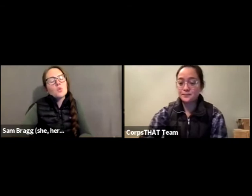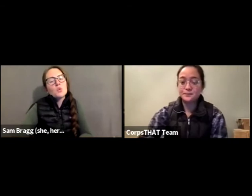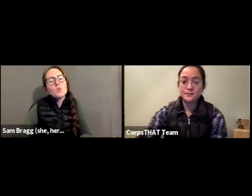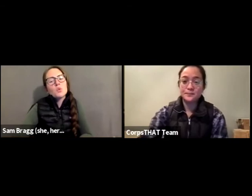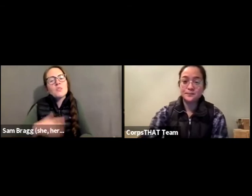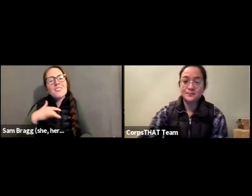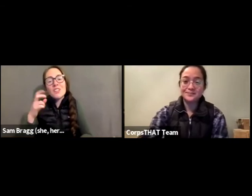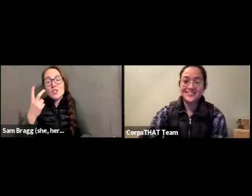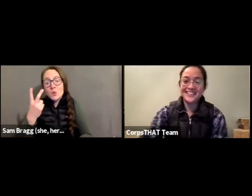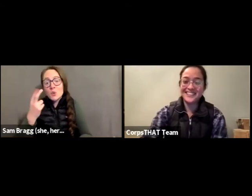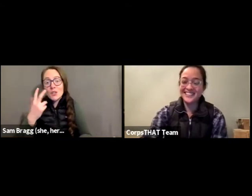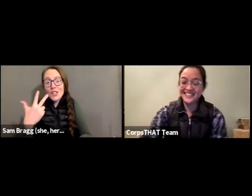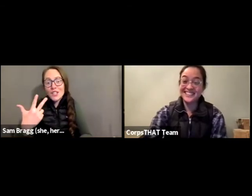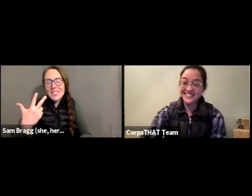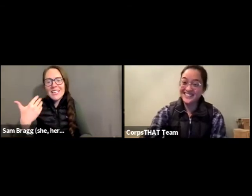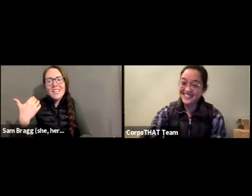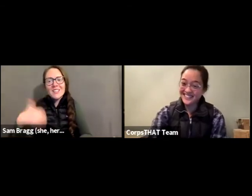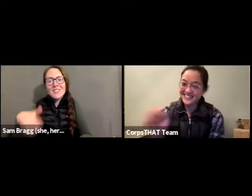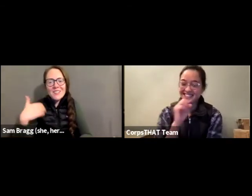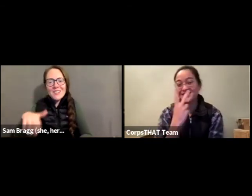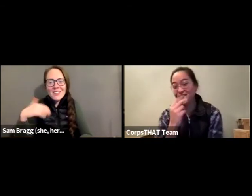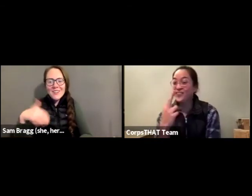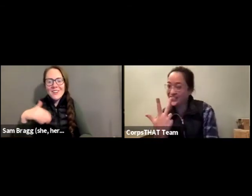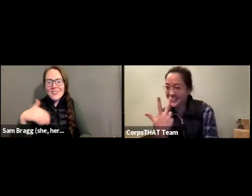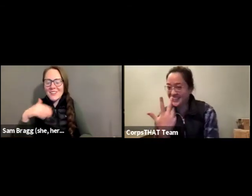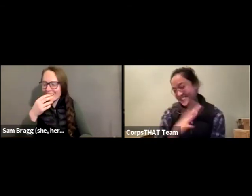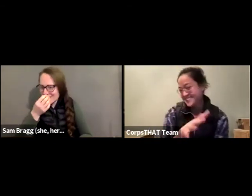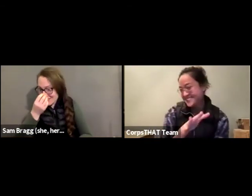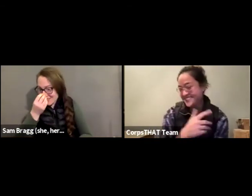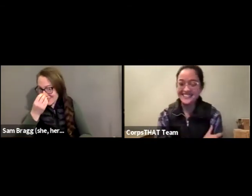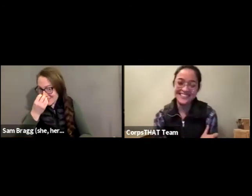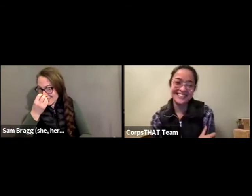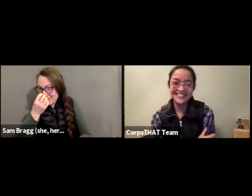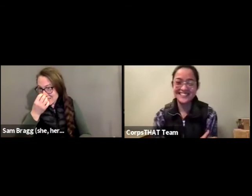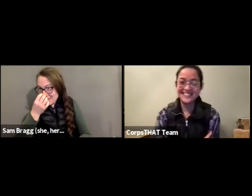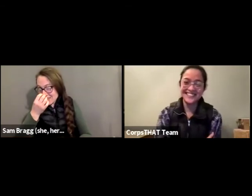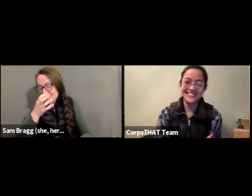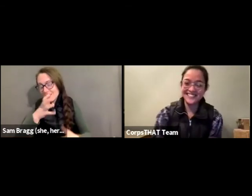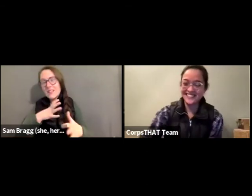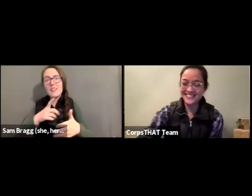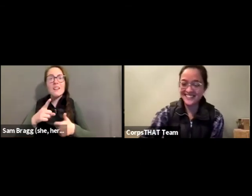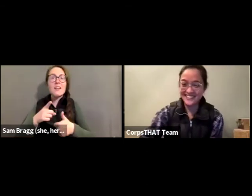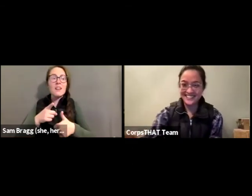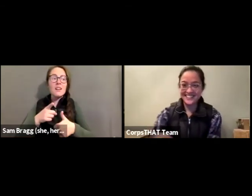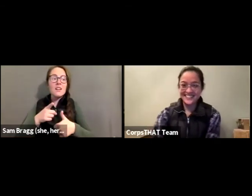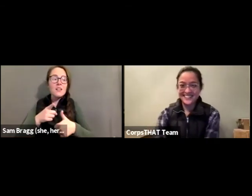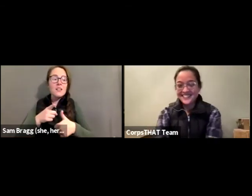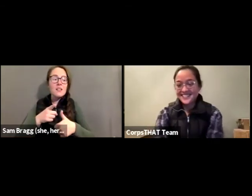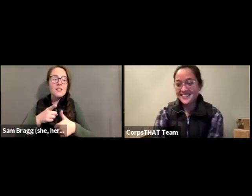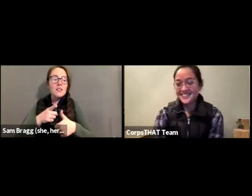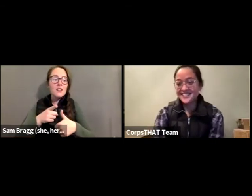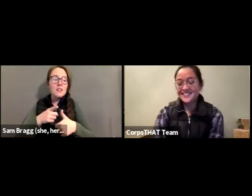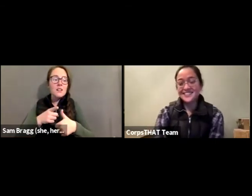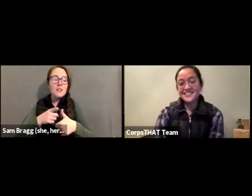um i feel like there are two or three tips man that's pretty it's only a few tips there uh let's